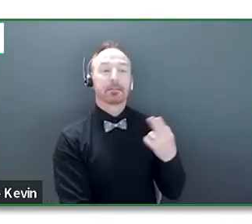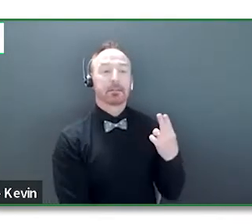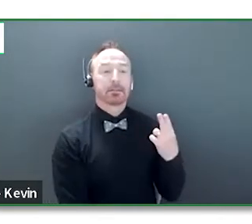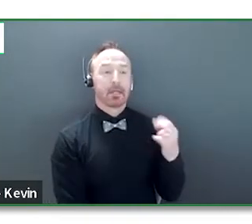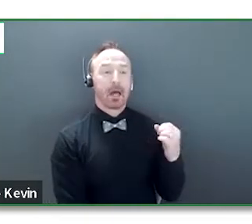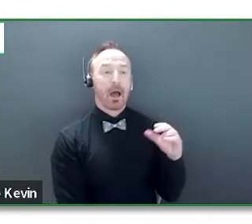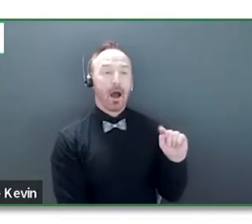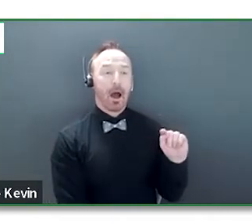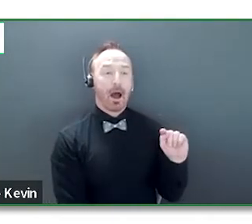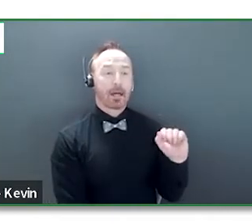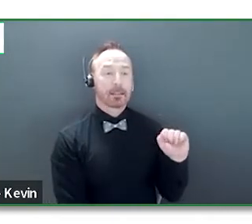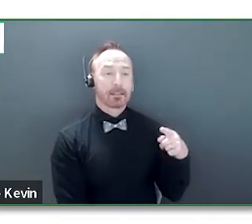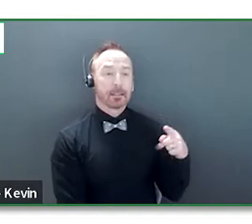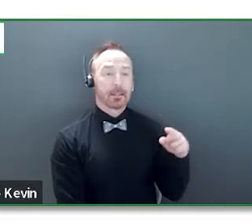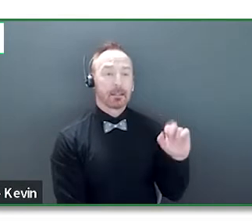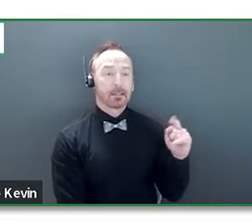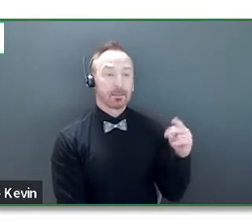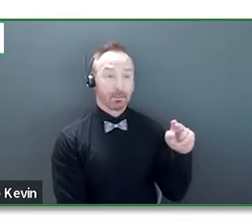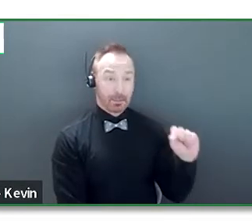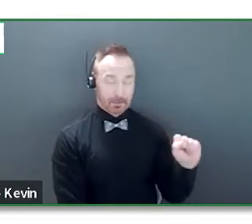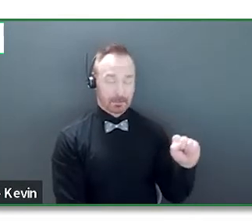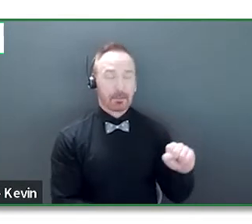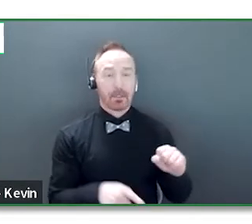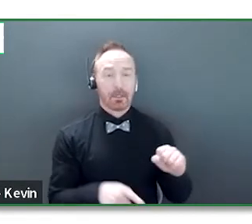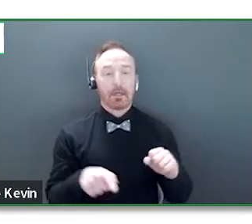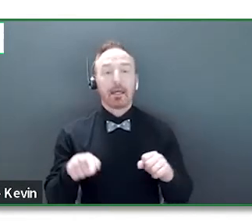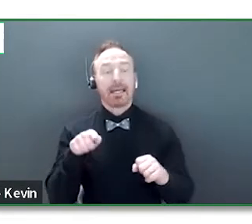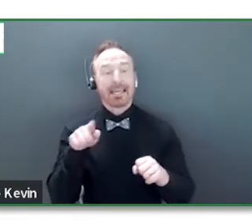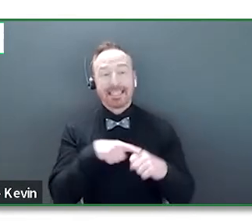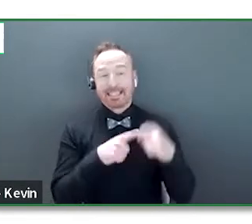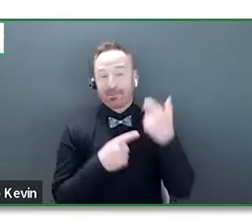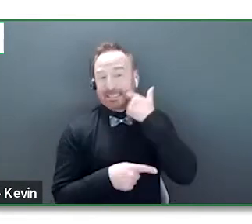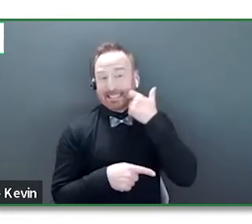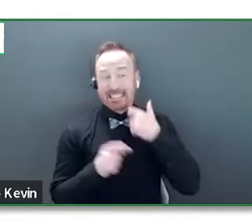In each of the facilities that I just described we have